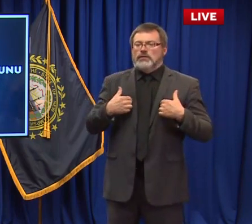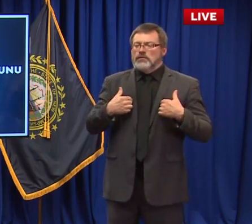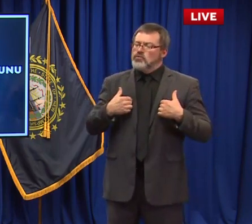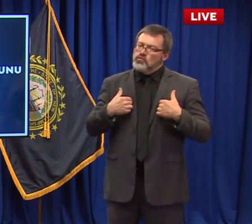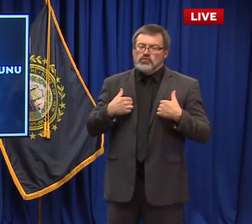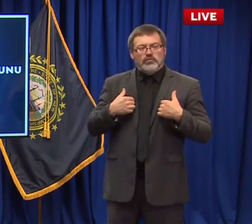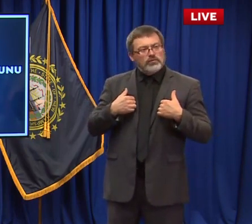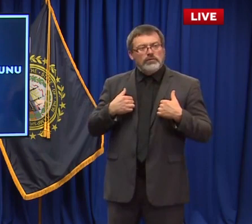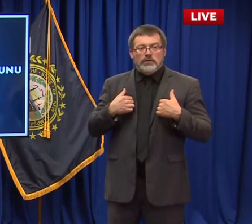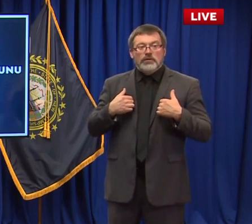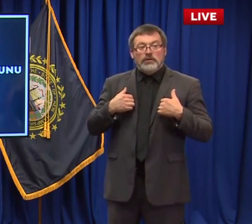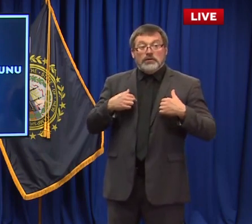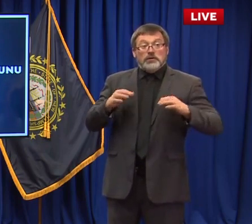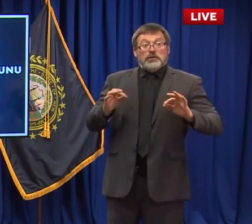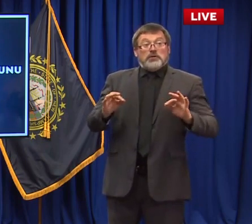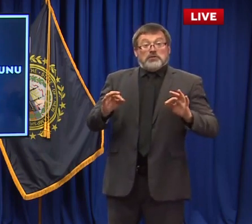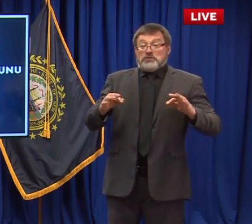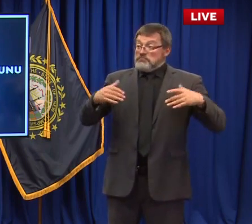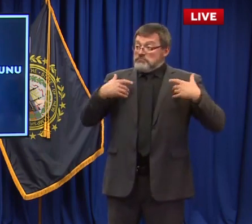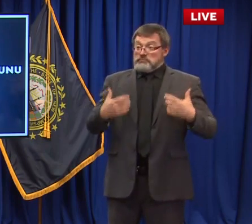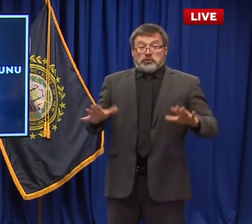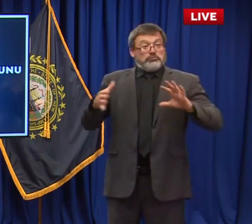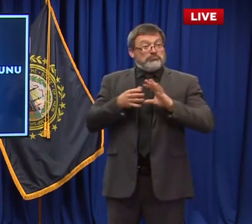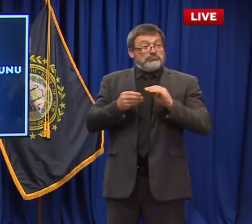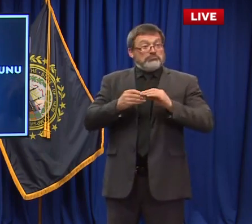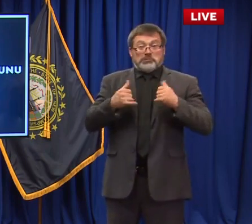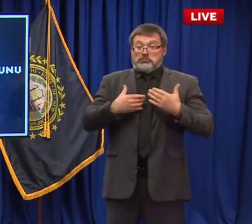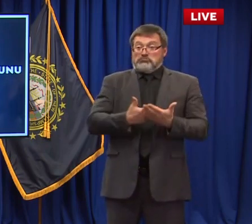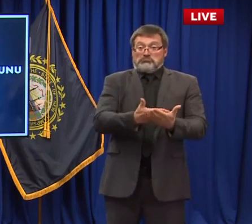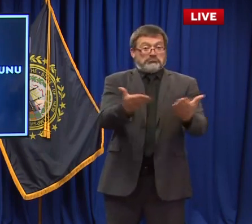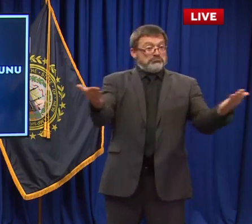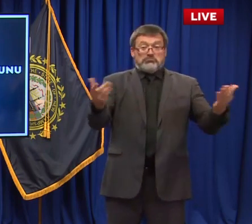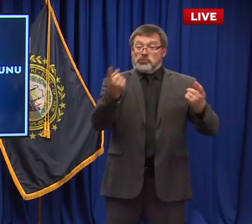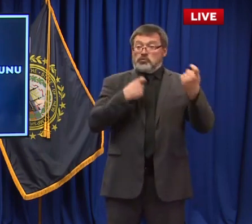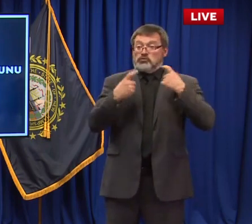I THINK A VERY GOOD SIGN FOR ALL OF NEW HAMPSHIRE BUSINESSES.